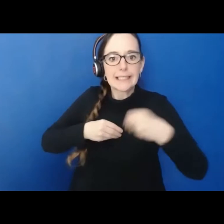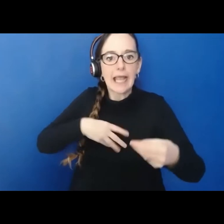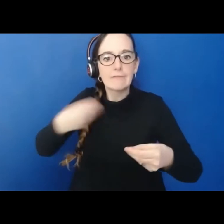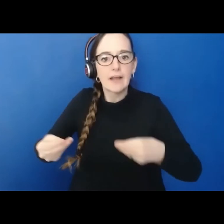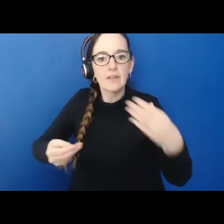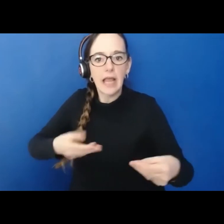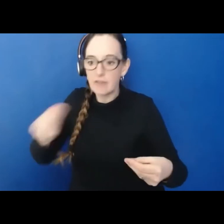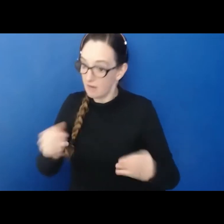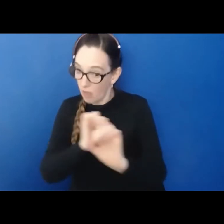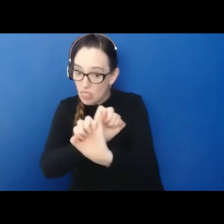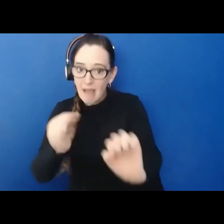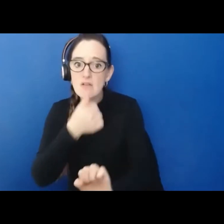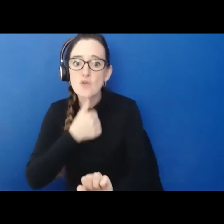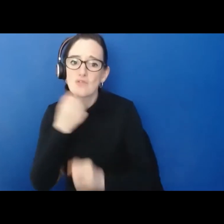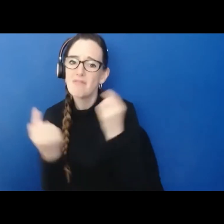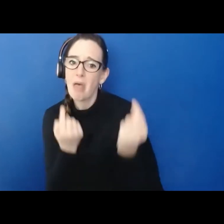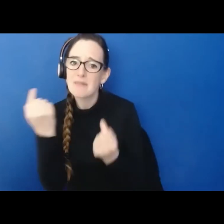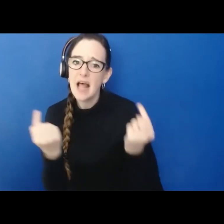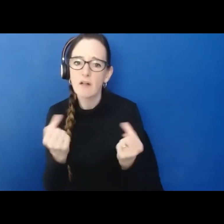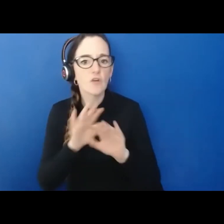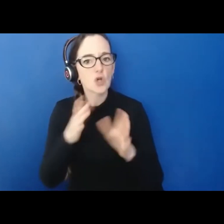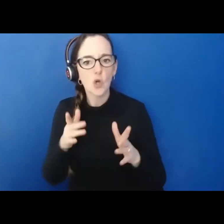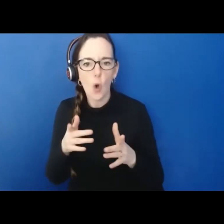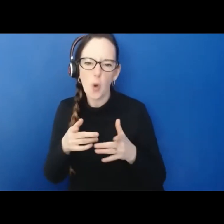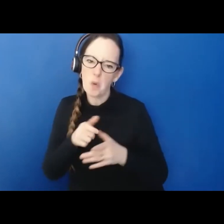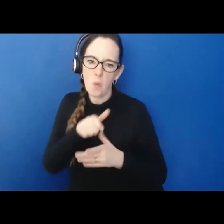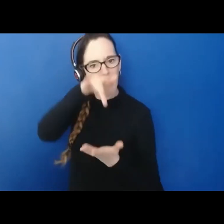arts. Black Swan was originally designed as an experiment